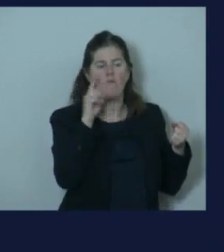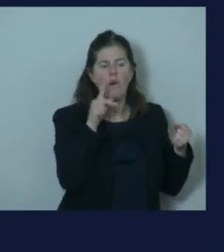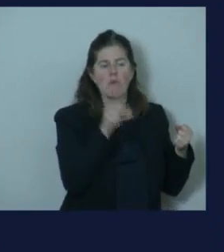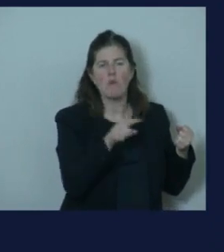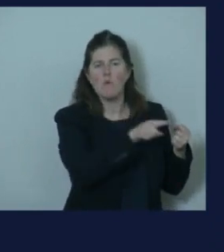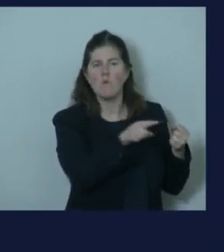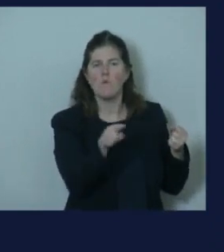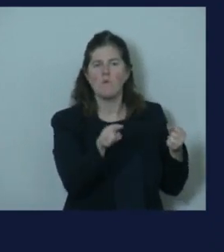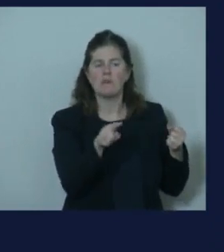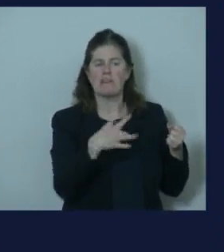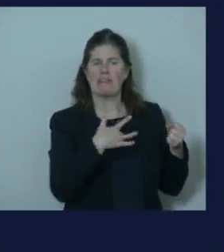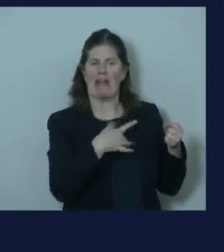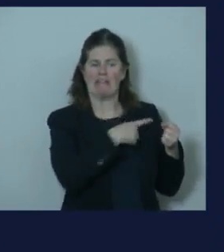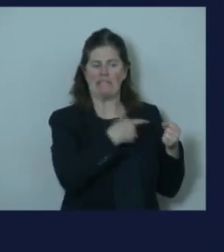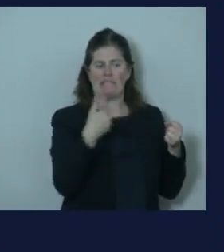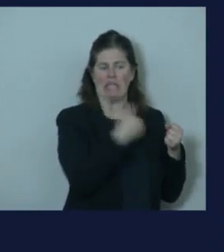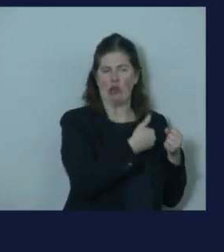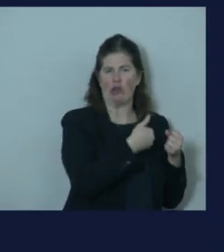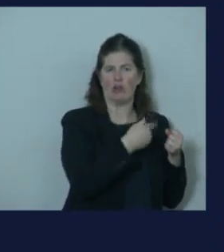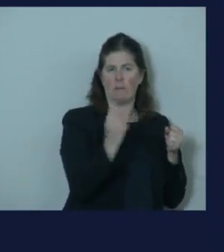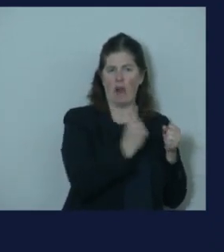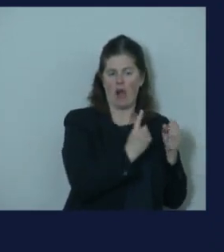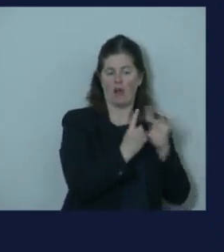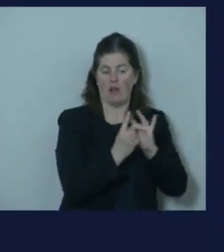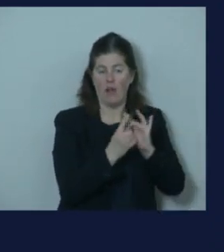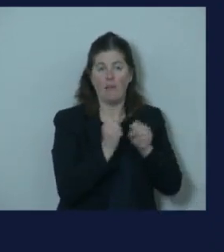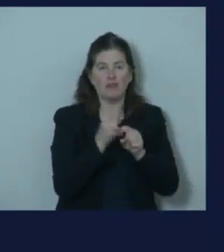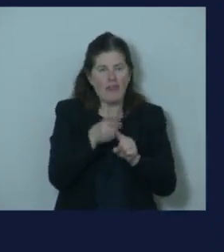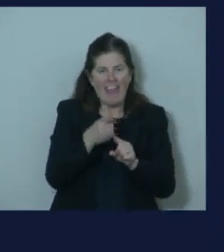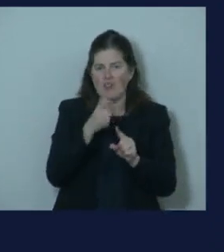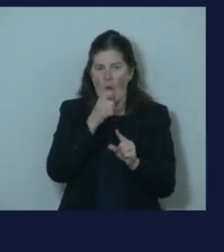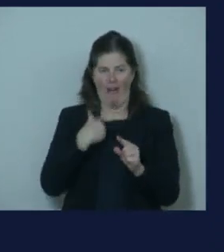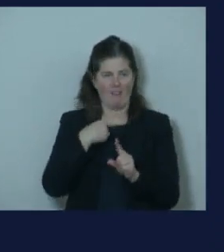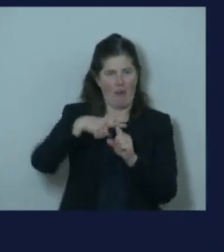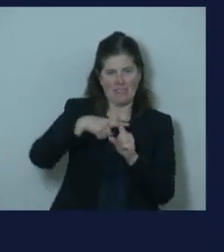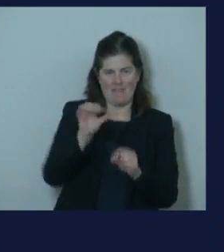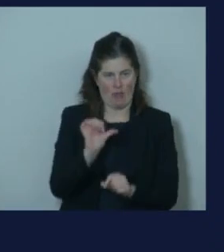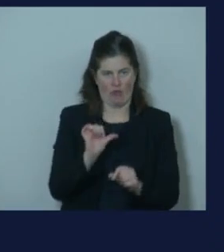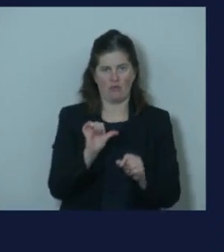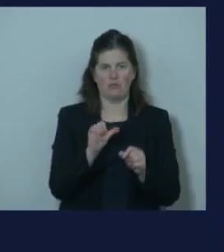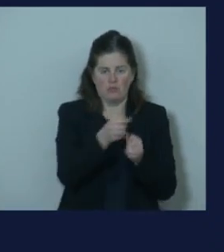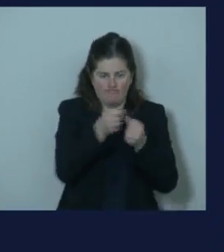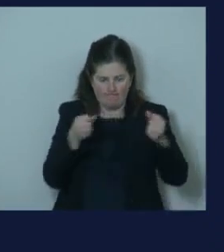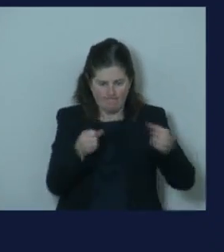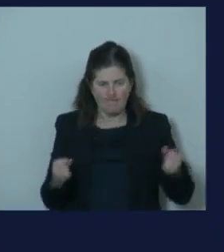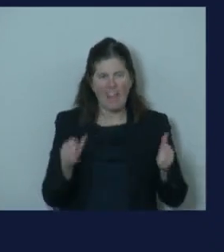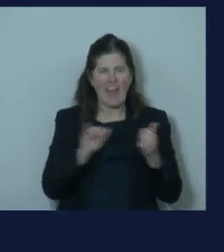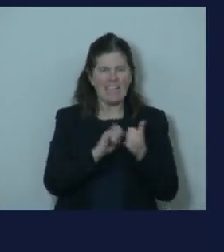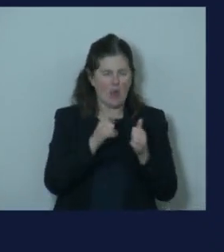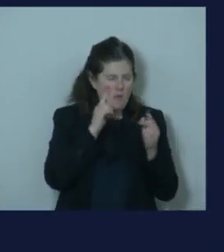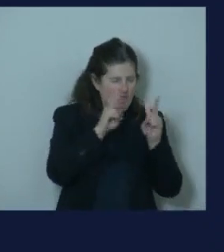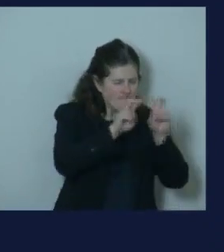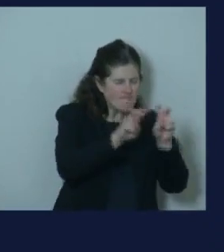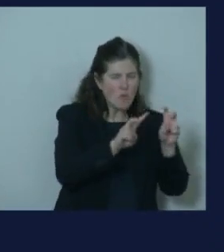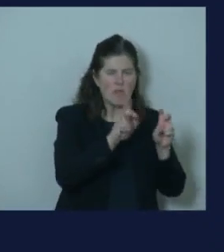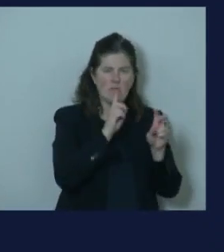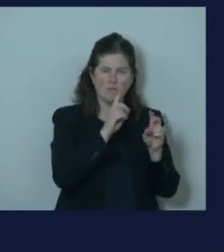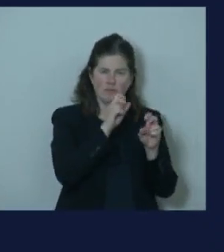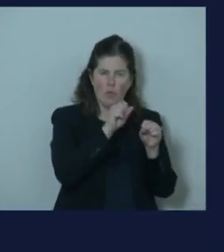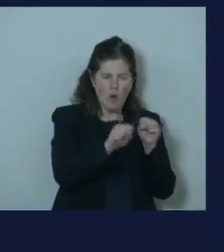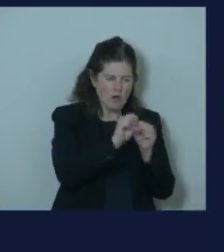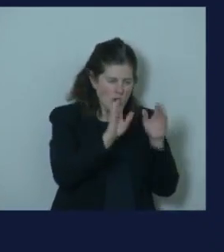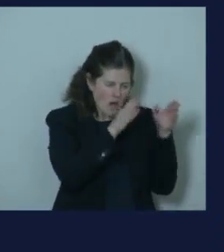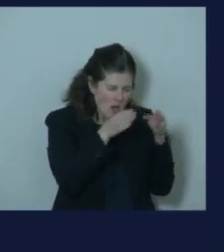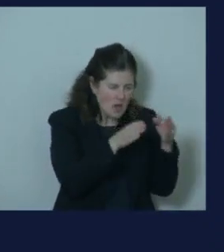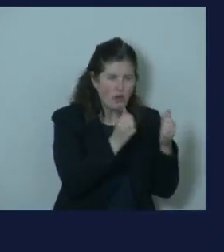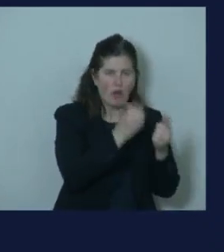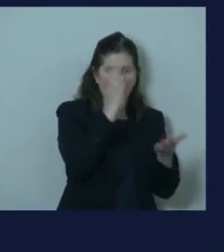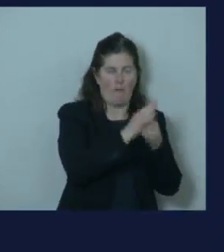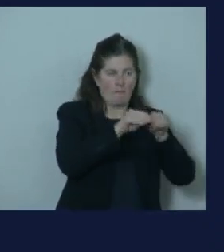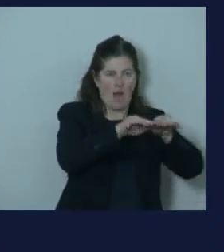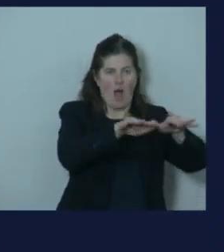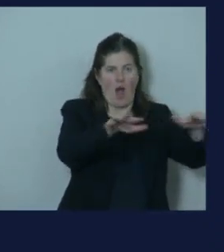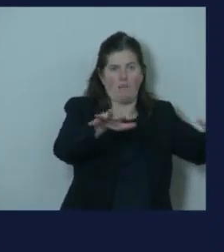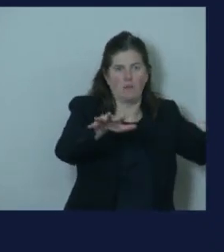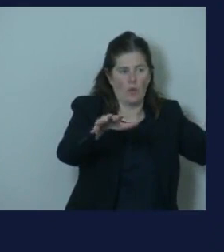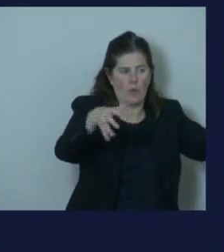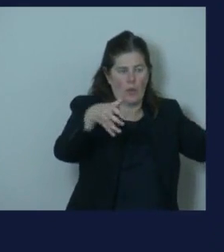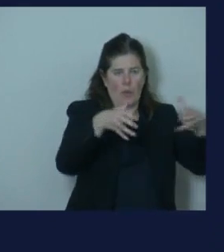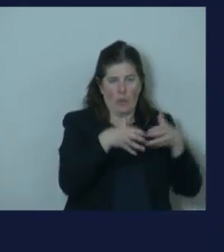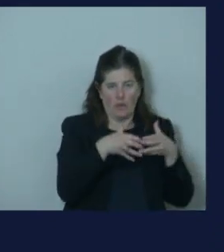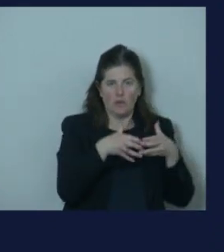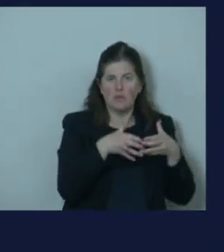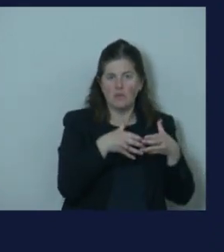THEN WE CAN IMMEDIATELY SOCIALLY ISOLATE THOSE INDIVIDUALS WHO ARE POSITIVE AND WE CAN GO AFTER INDIVIDUALS WHO ARE LIKELY EXPOSED AND MAKE SURE THEY DON’T GET THE VIRUS.